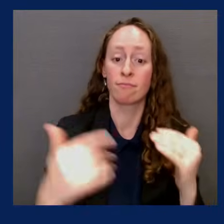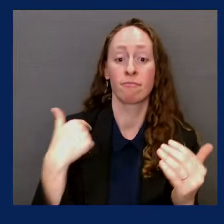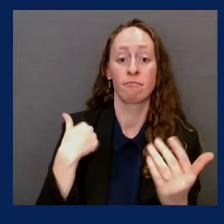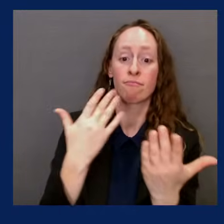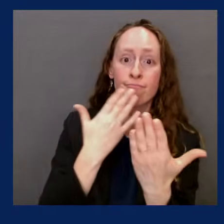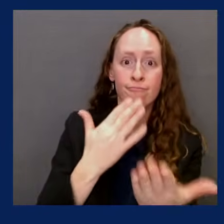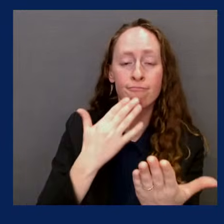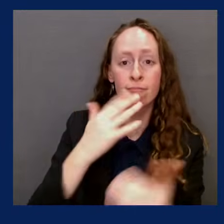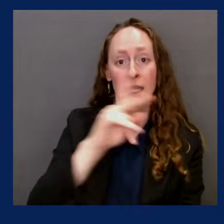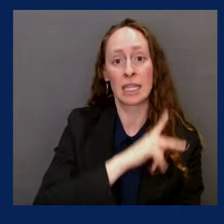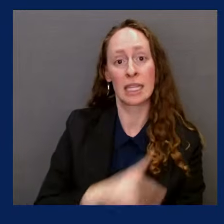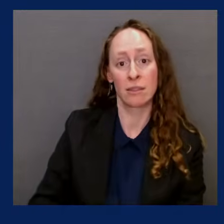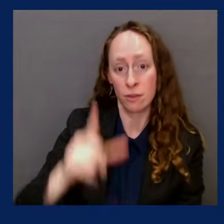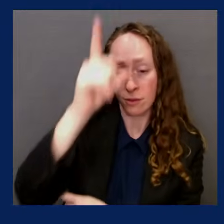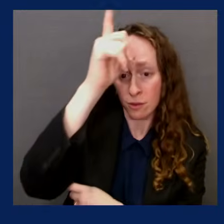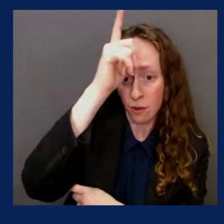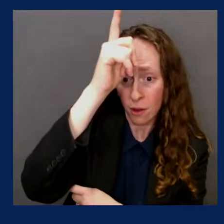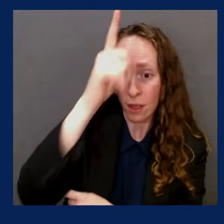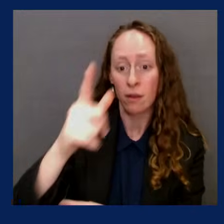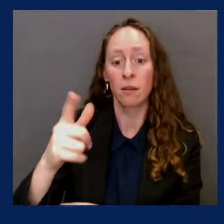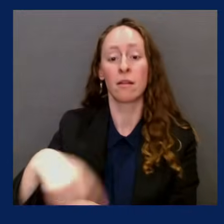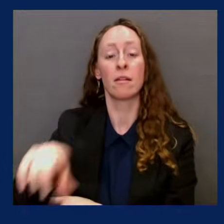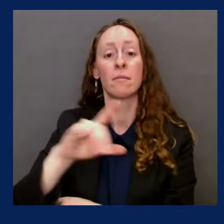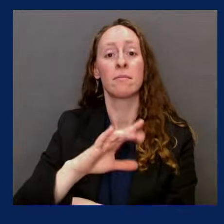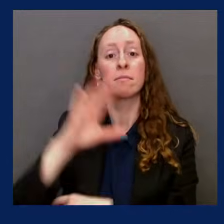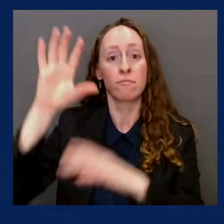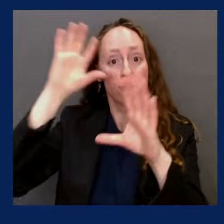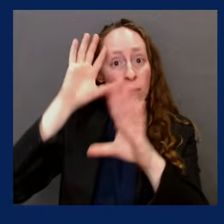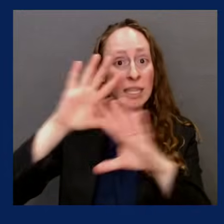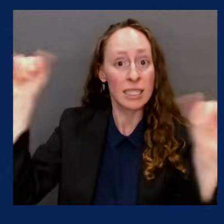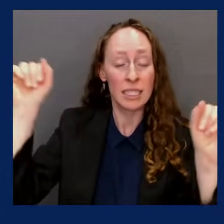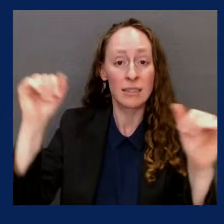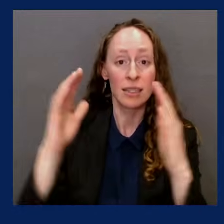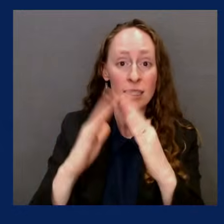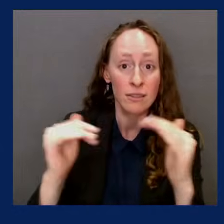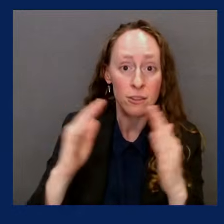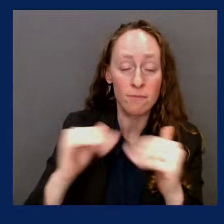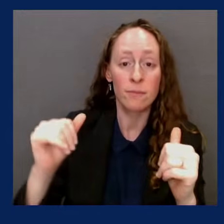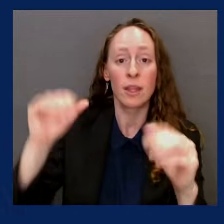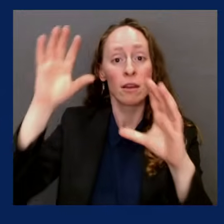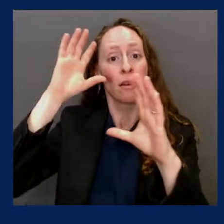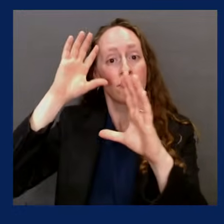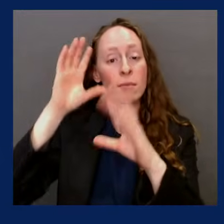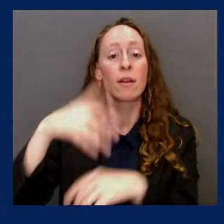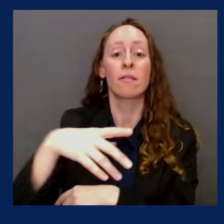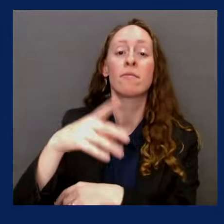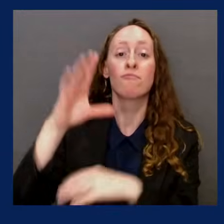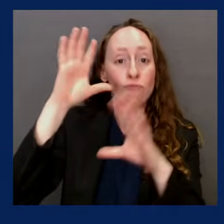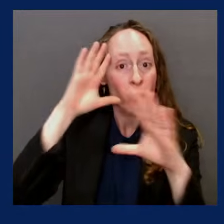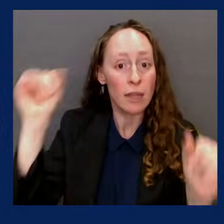with the Crown Prince of Saudi Arabia -- about making sure there's real hope in the region for a better future;